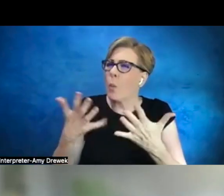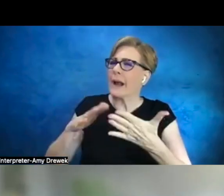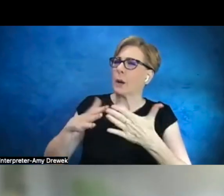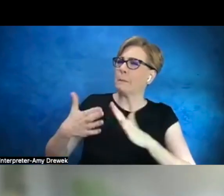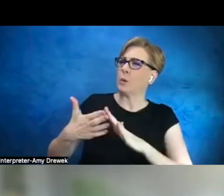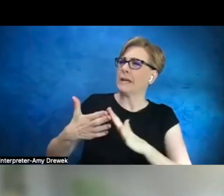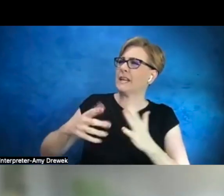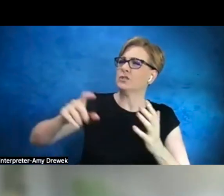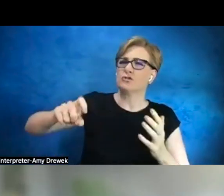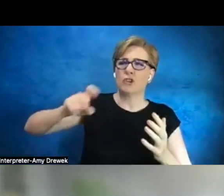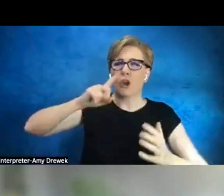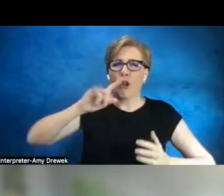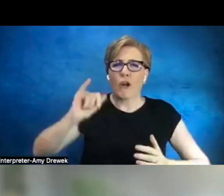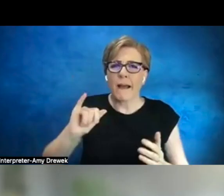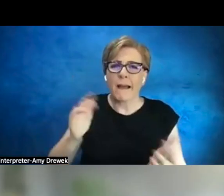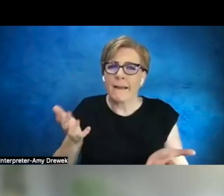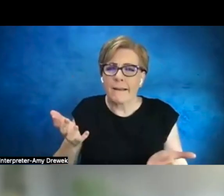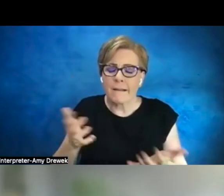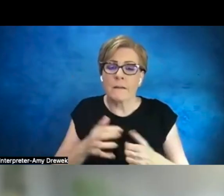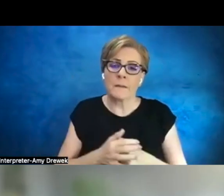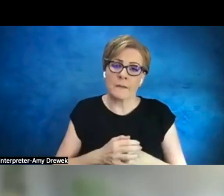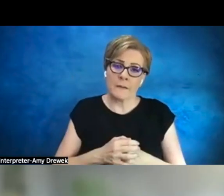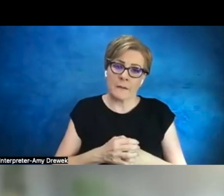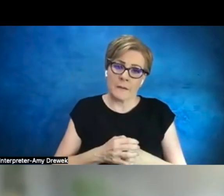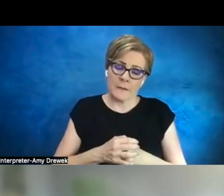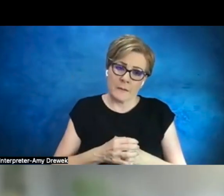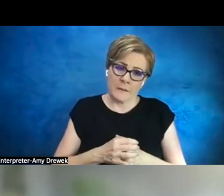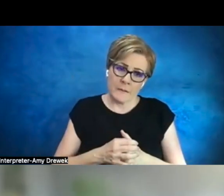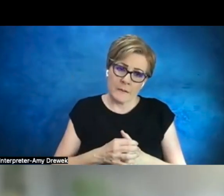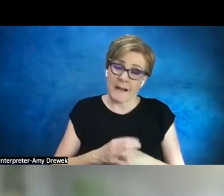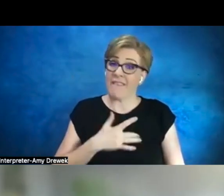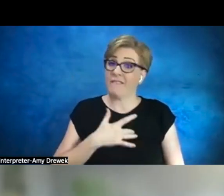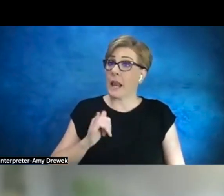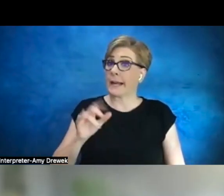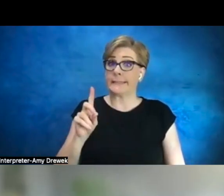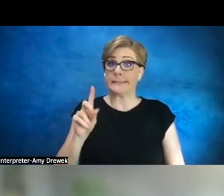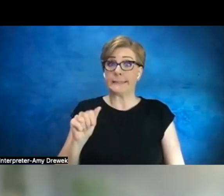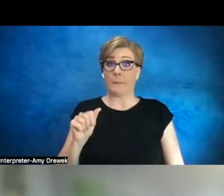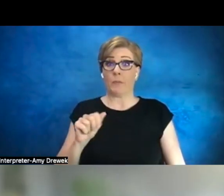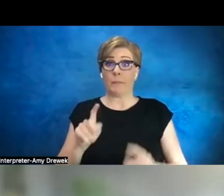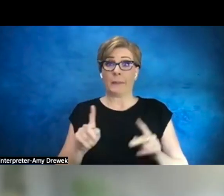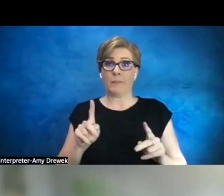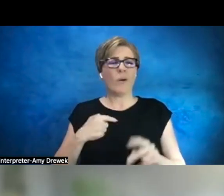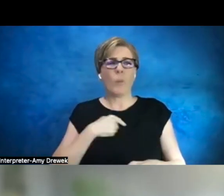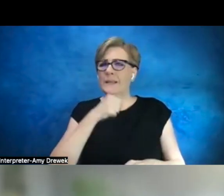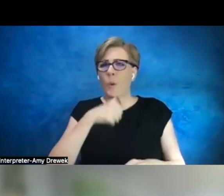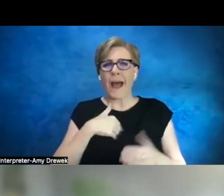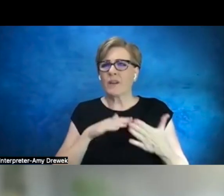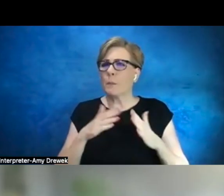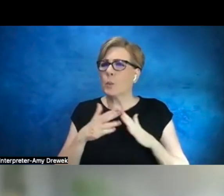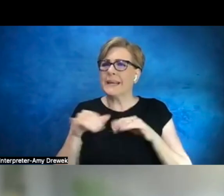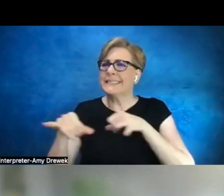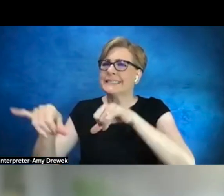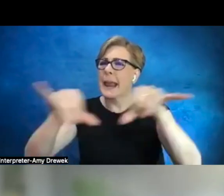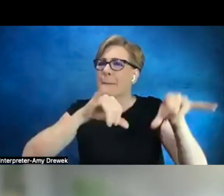I feel like disabled people, we don't have community like a lot of other people do. Because,